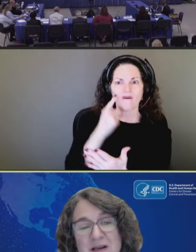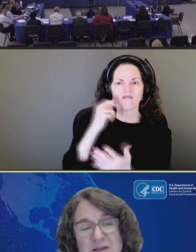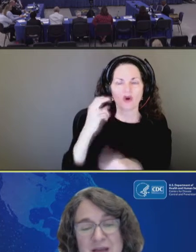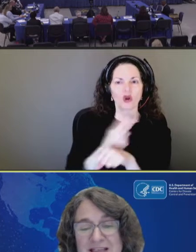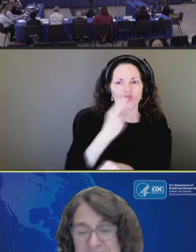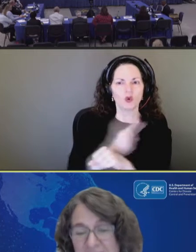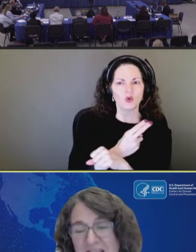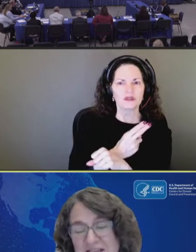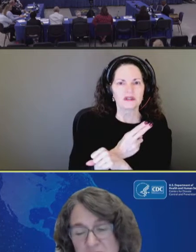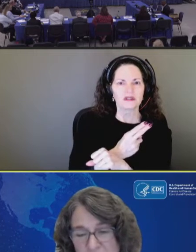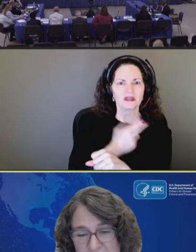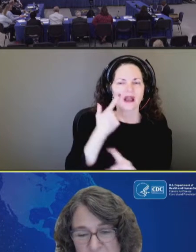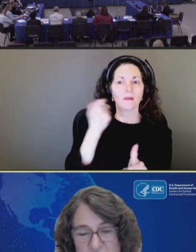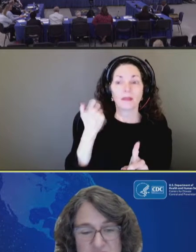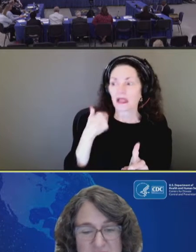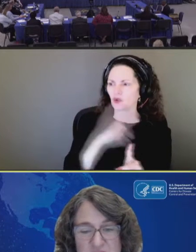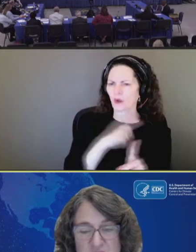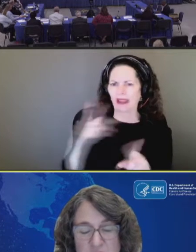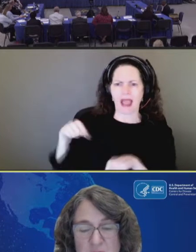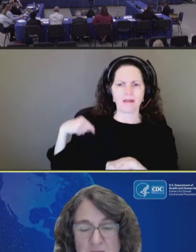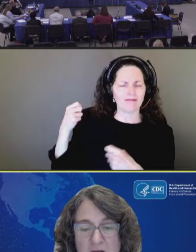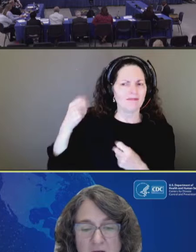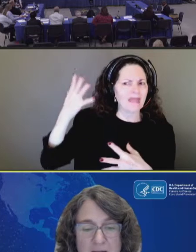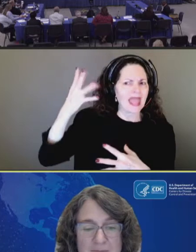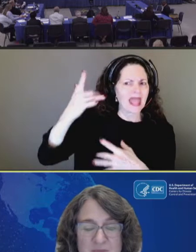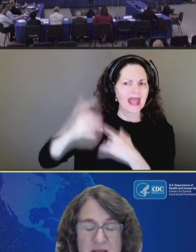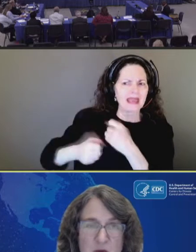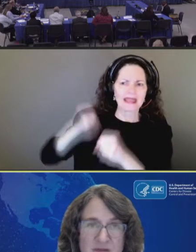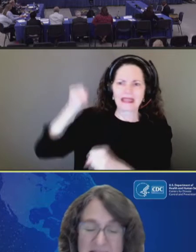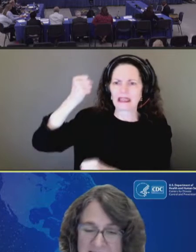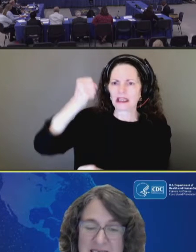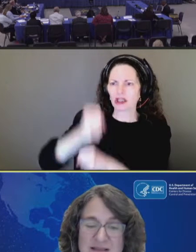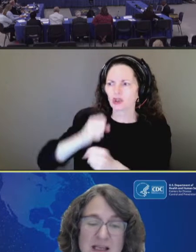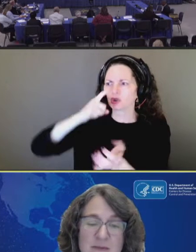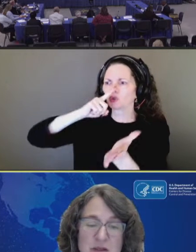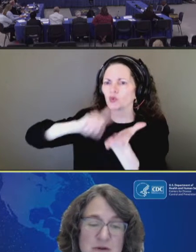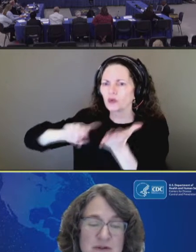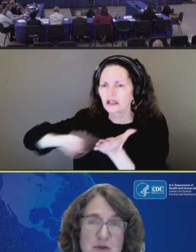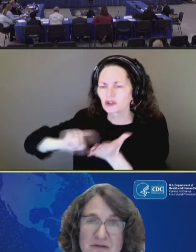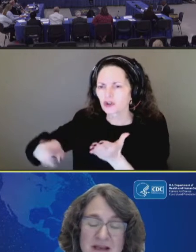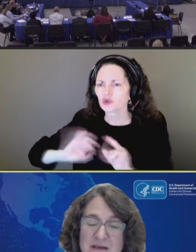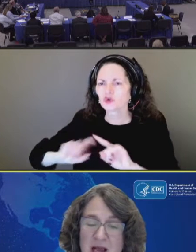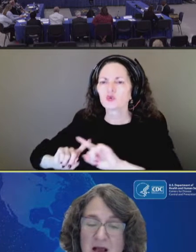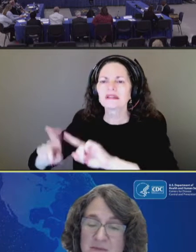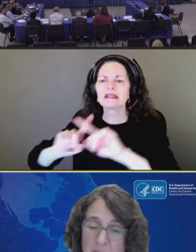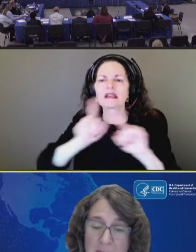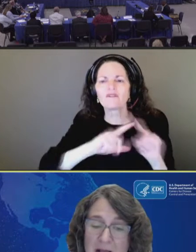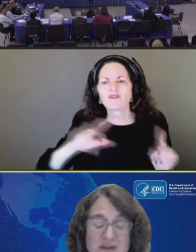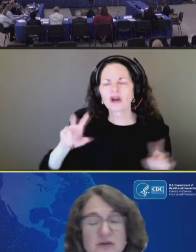was because we had decades of research into vaccines that could be used to prevent smallpox